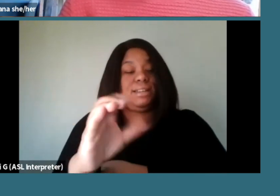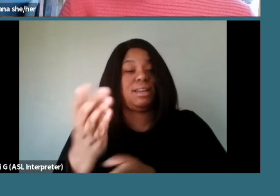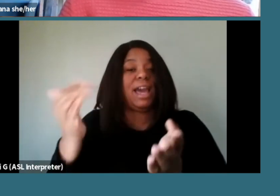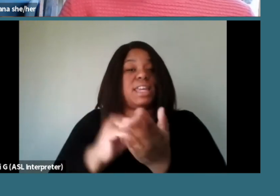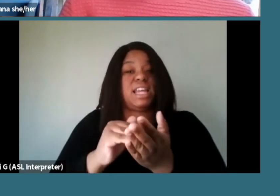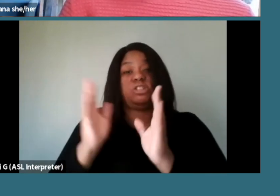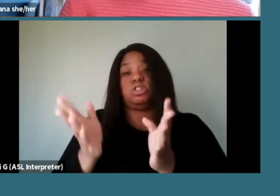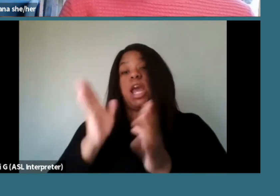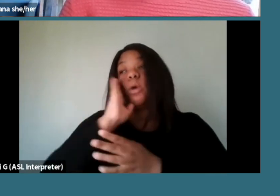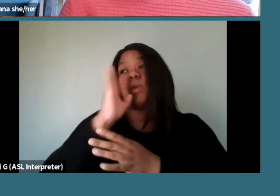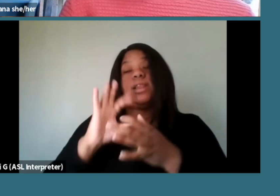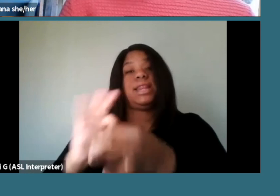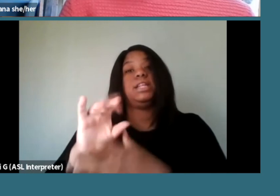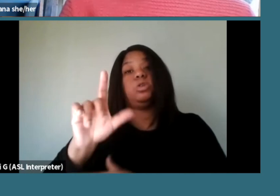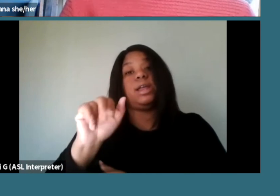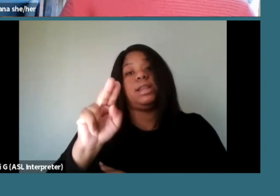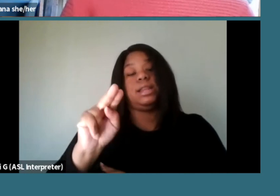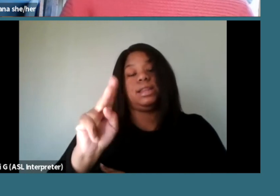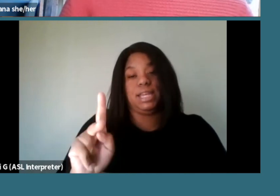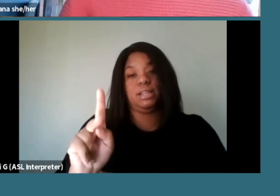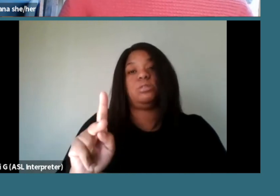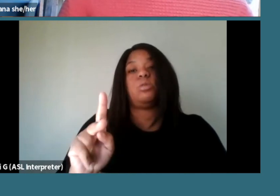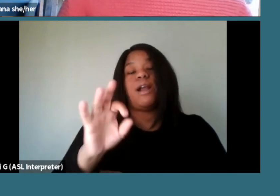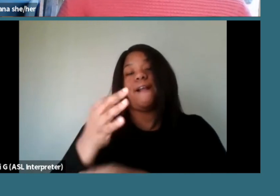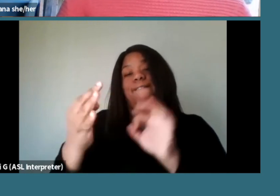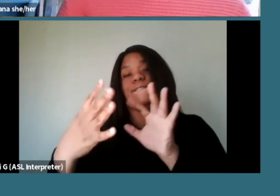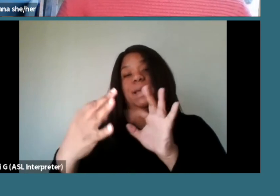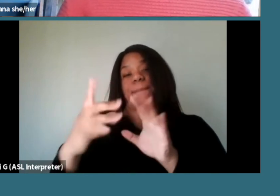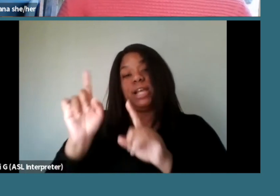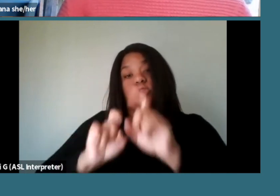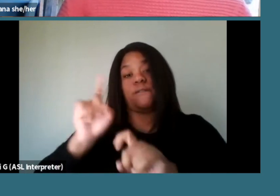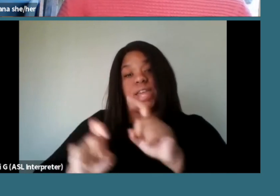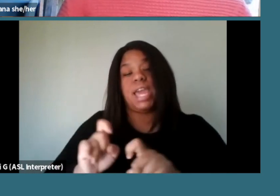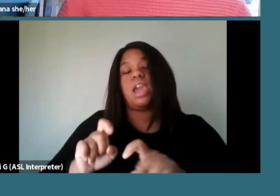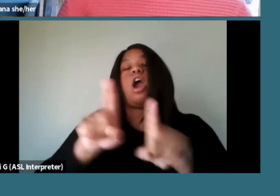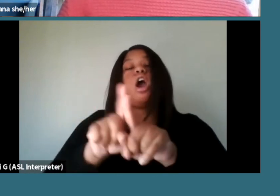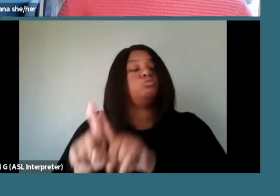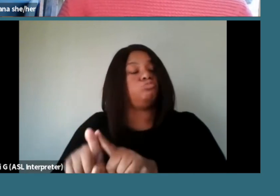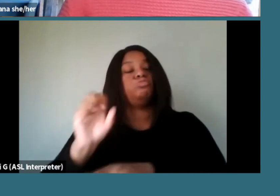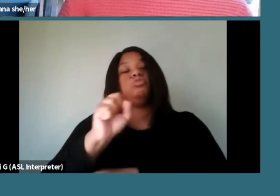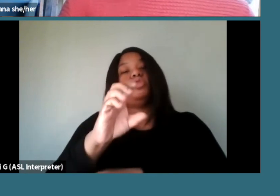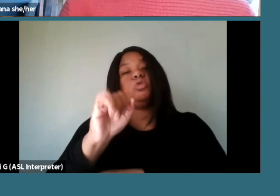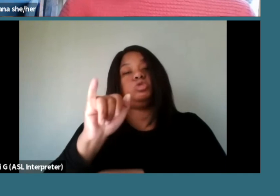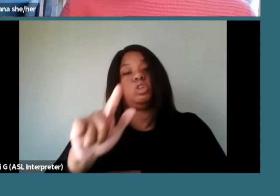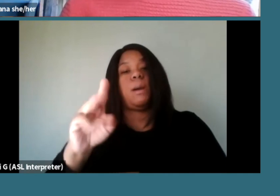to our feedback survey which we would love if you could complete. You can also find us on social media via the links in the chat as well.